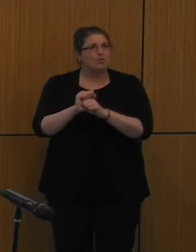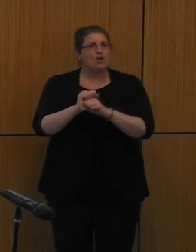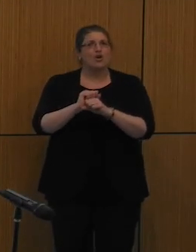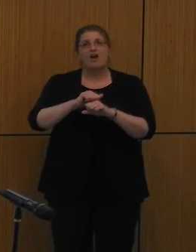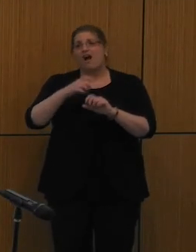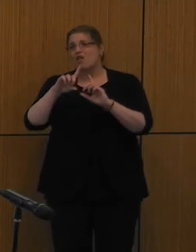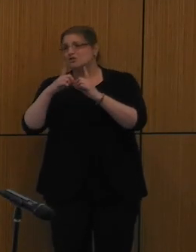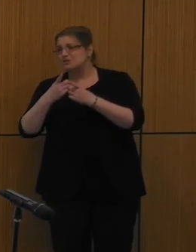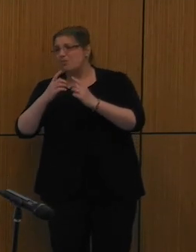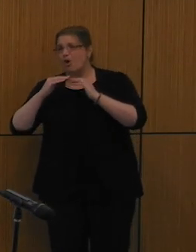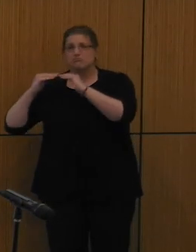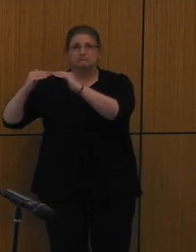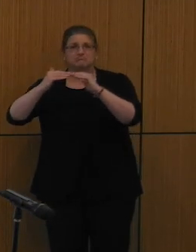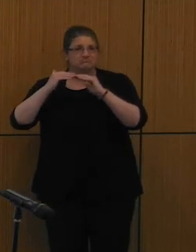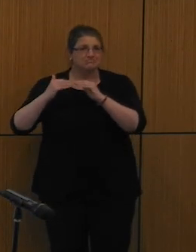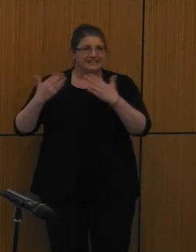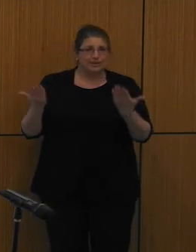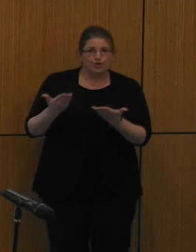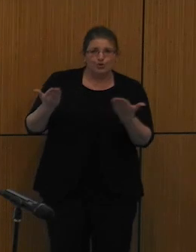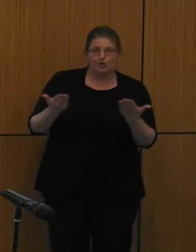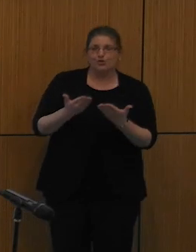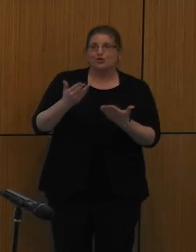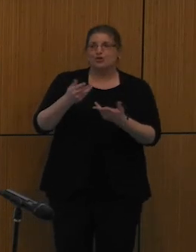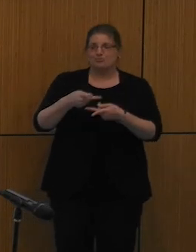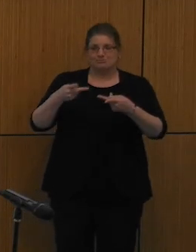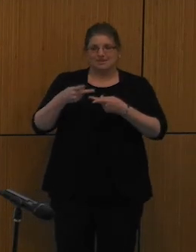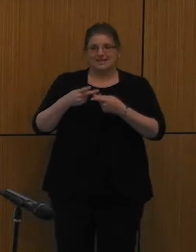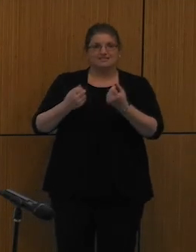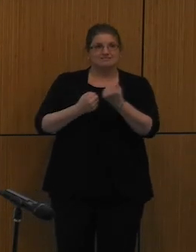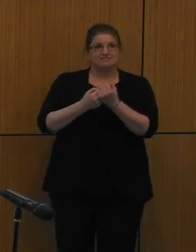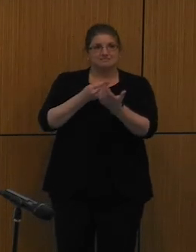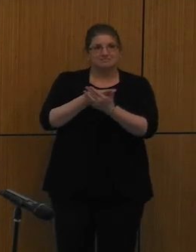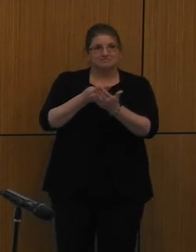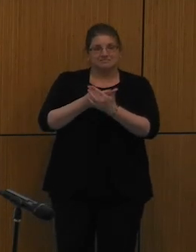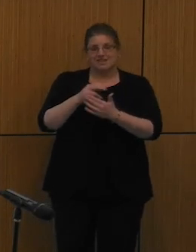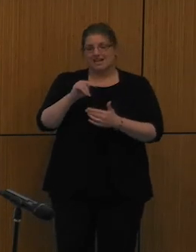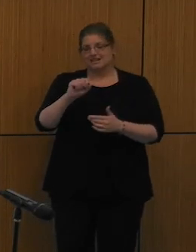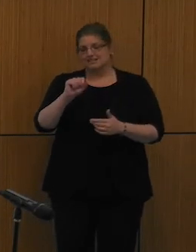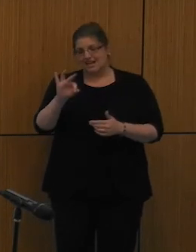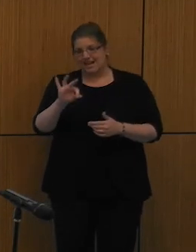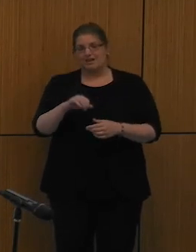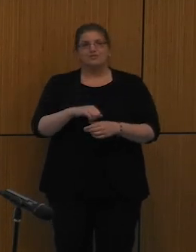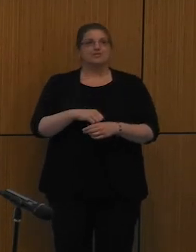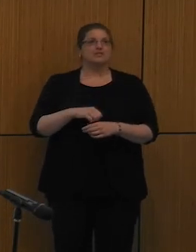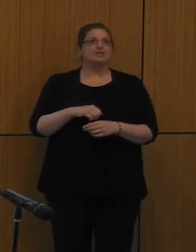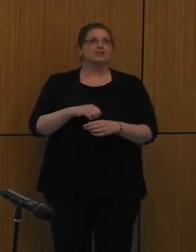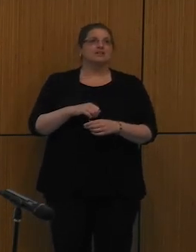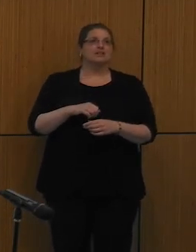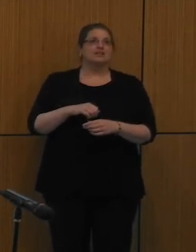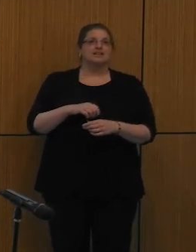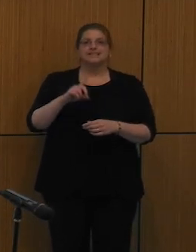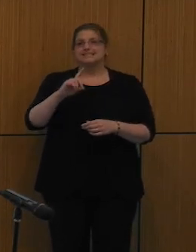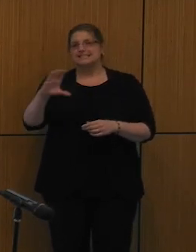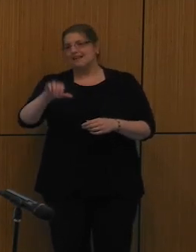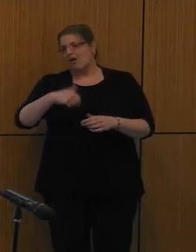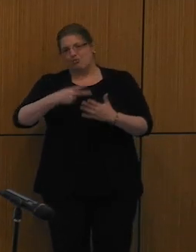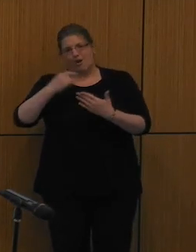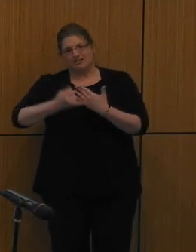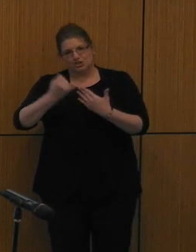in Hofstra, places that have funded this, including the NSF, project that and talk about funded by the DSE and of course, Hofstra University.